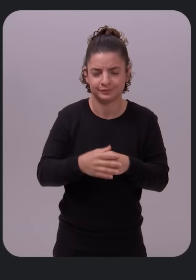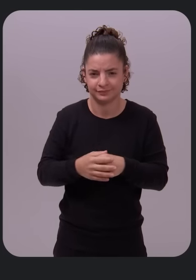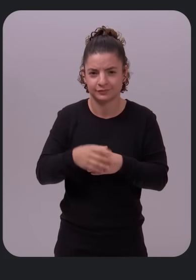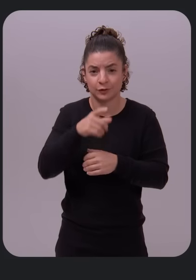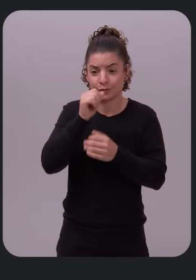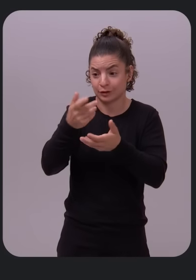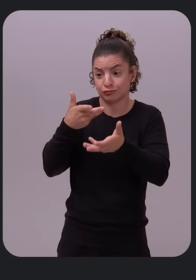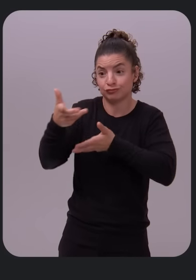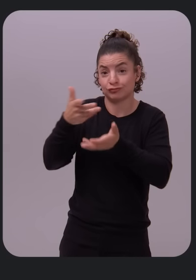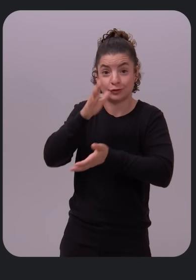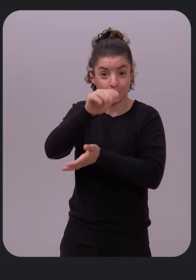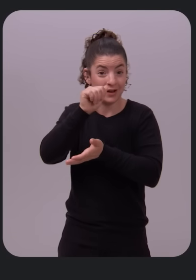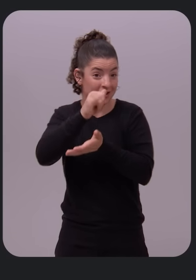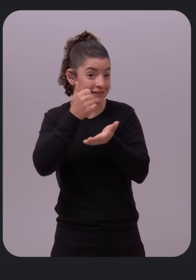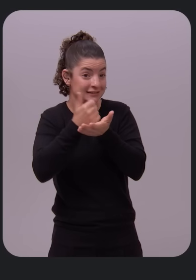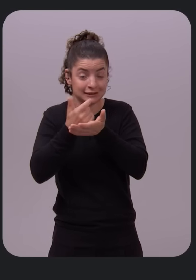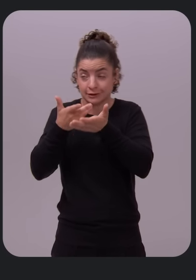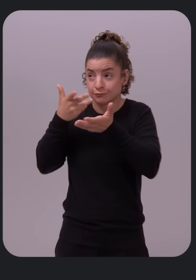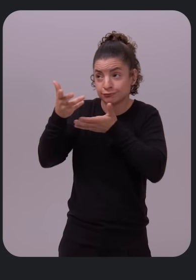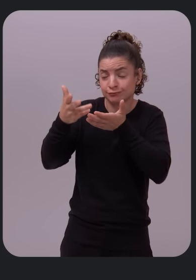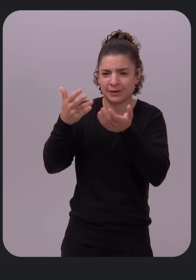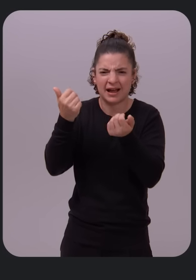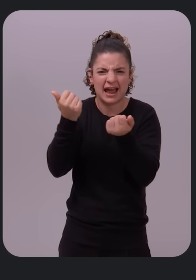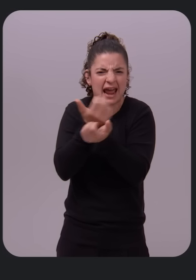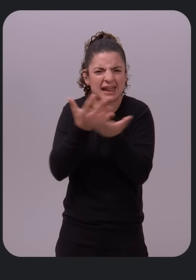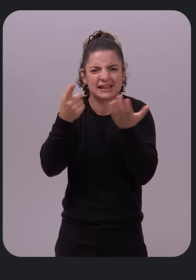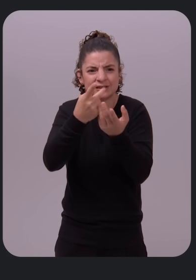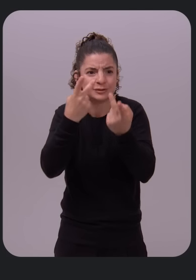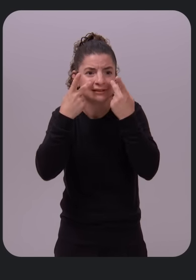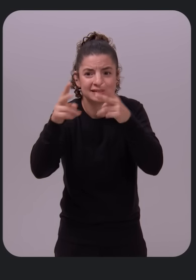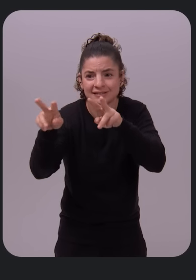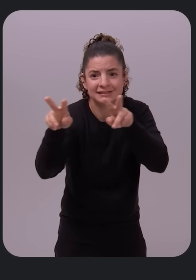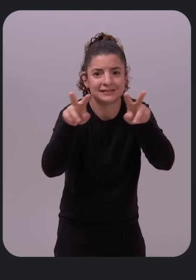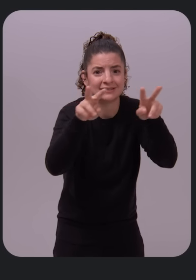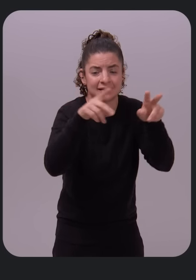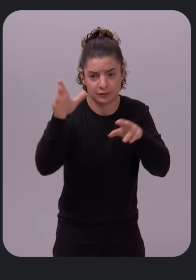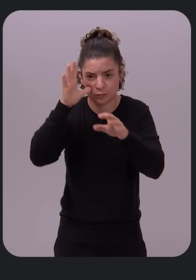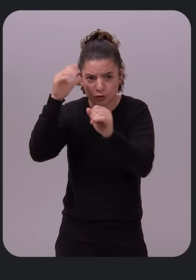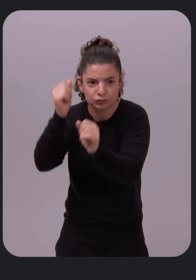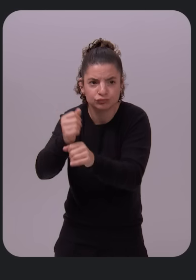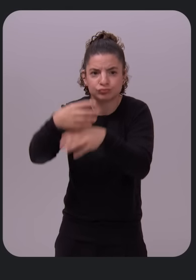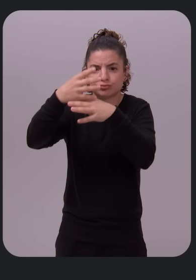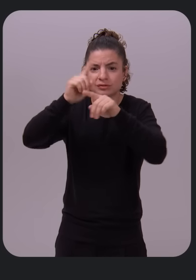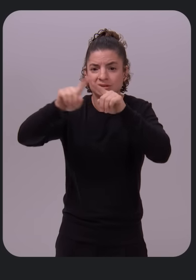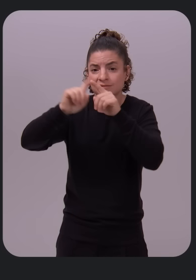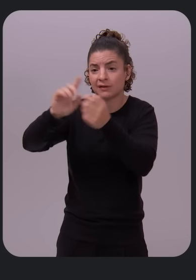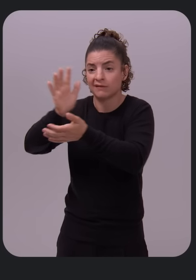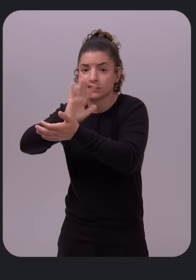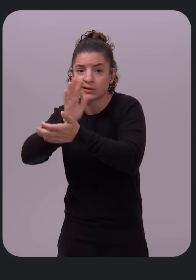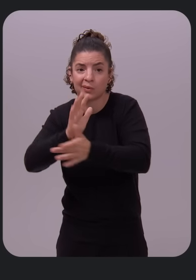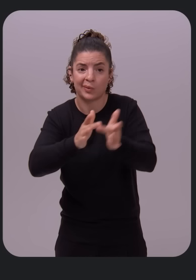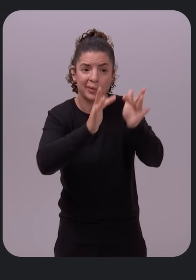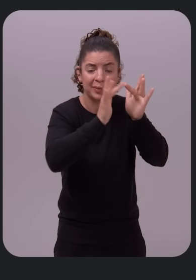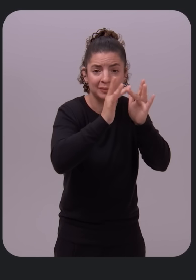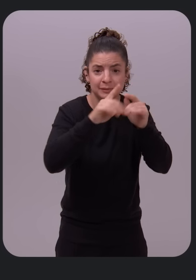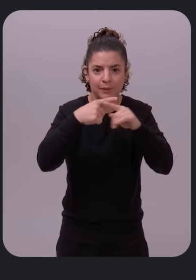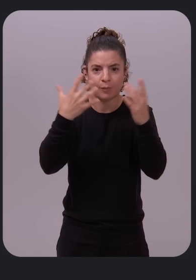You can talk with your AI assistant about anything you see and have it pull up videos and websites about what